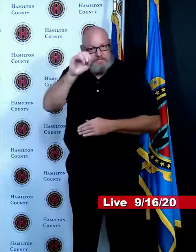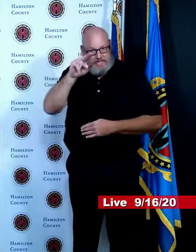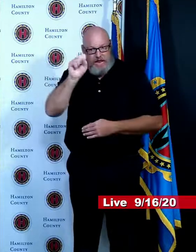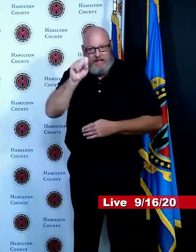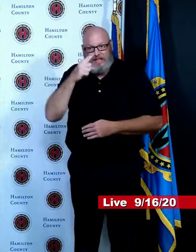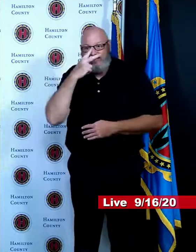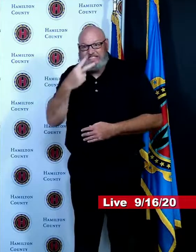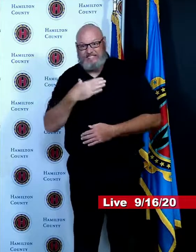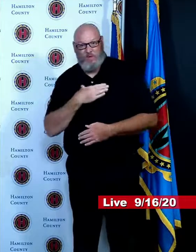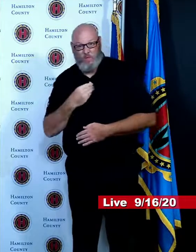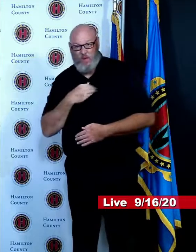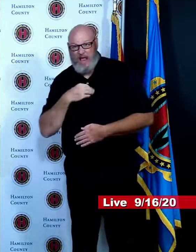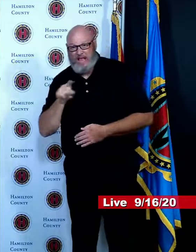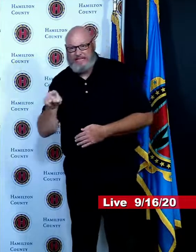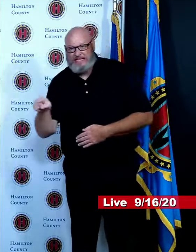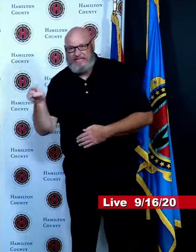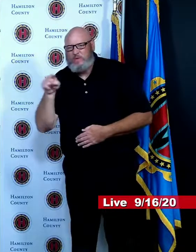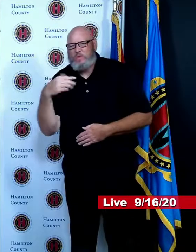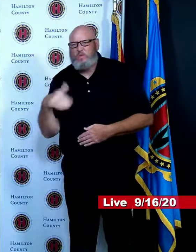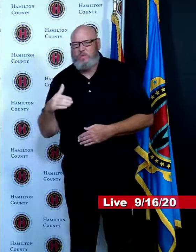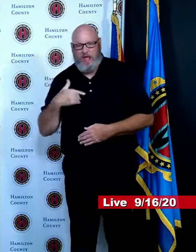these neighborhoods I'm going to do it as slowly as I can